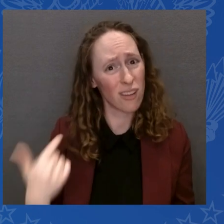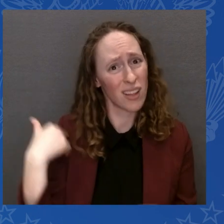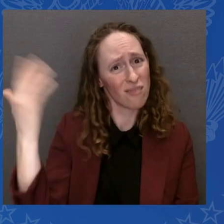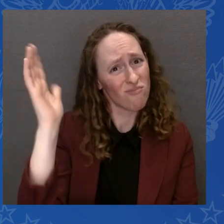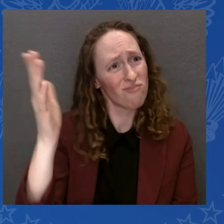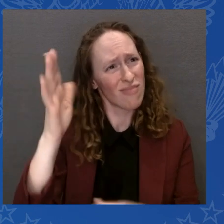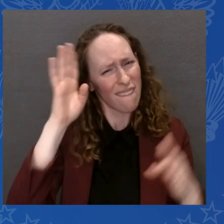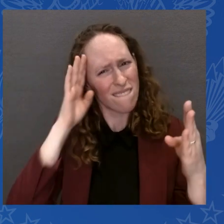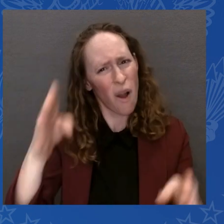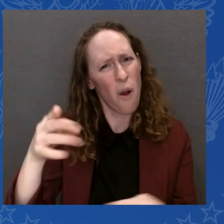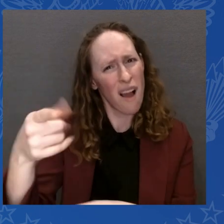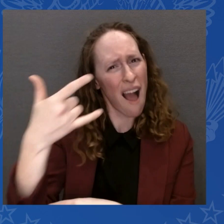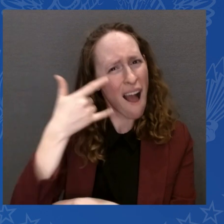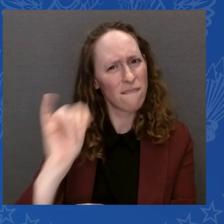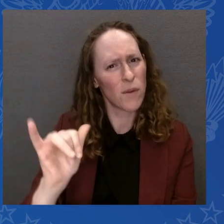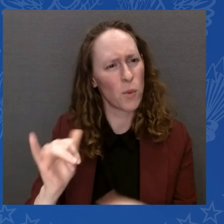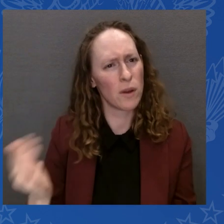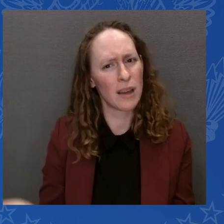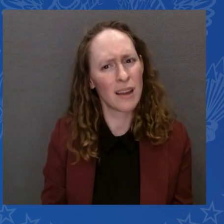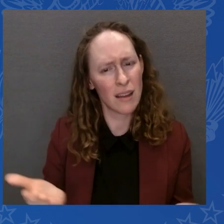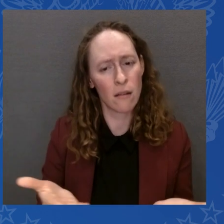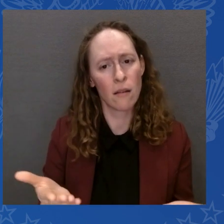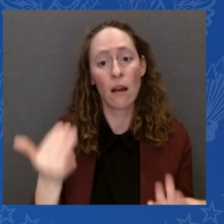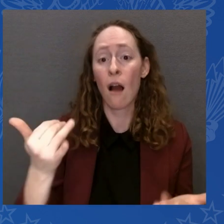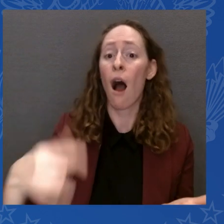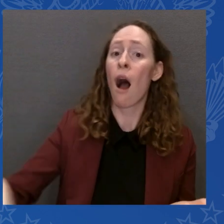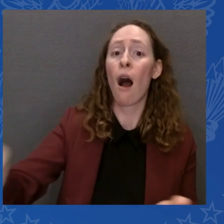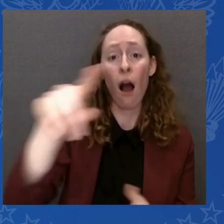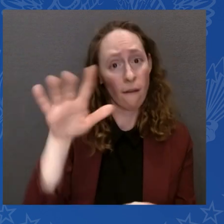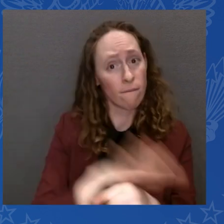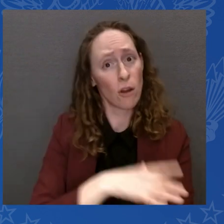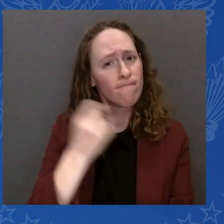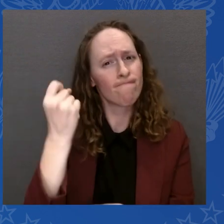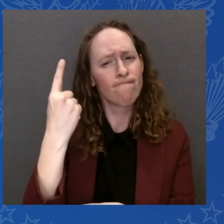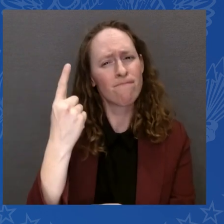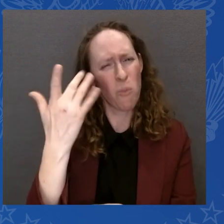why you don't ask me questions about that. But having said that, what's your question? The Press: Do you have any regret, sir,